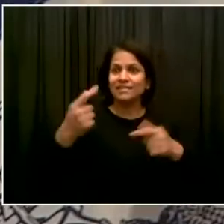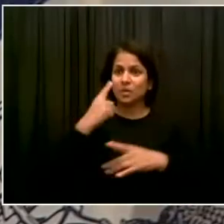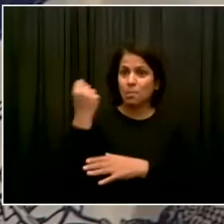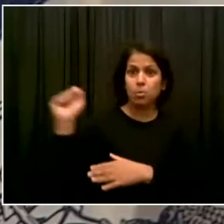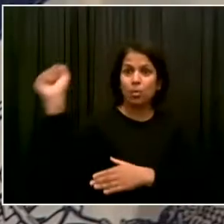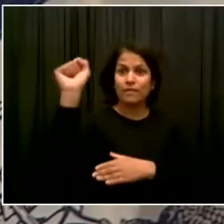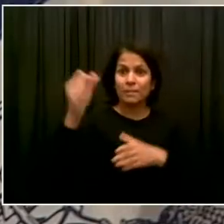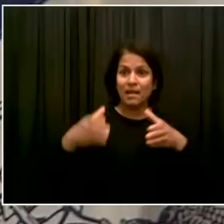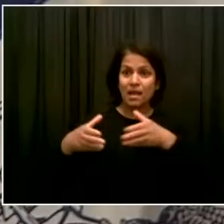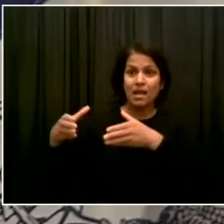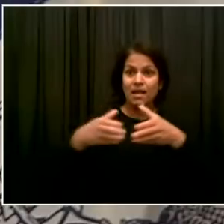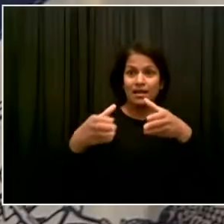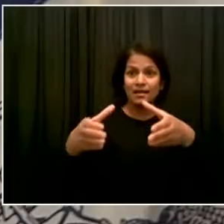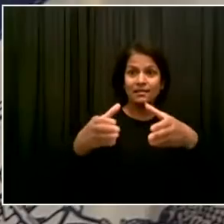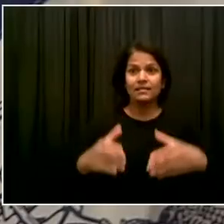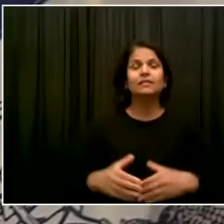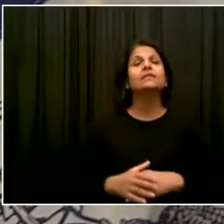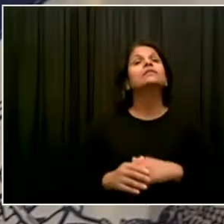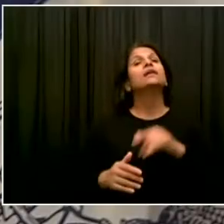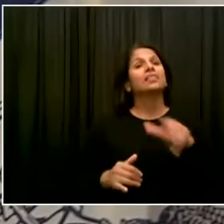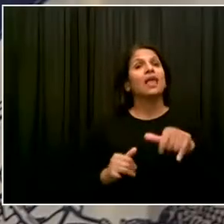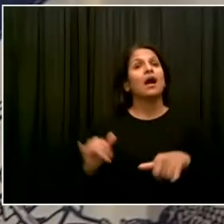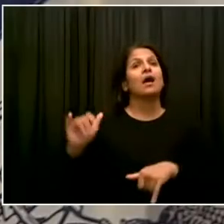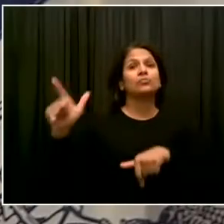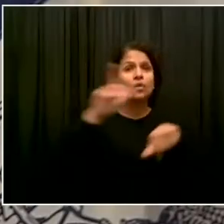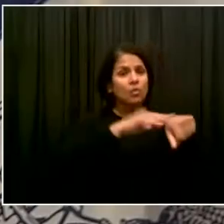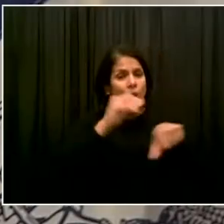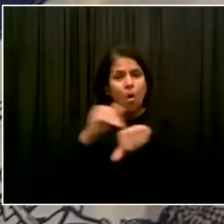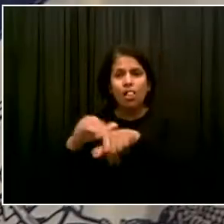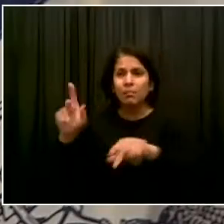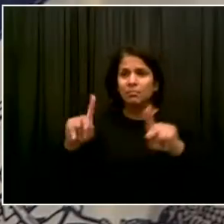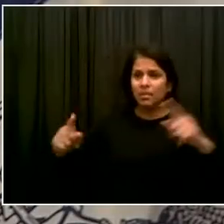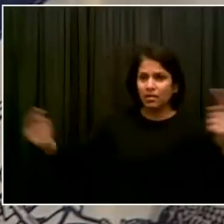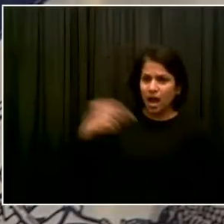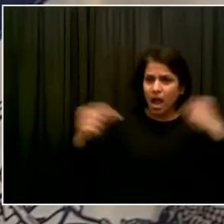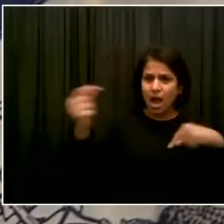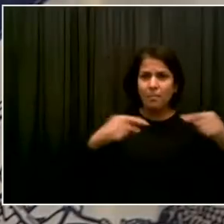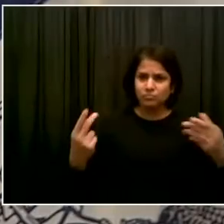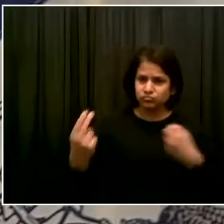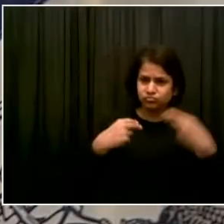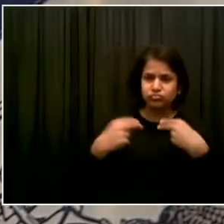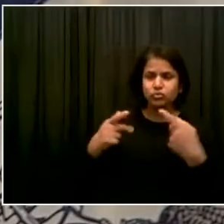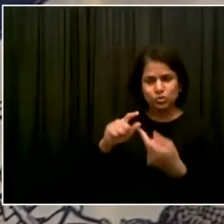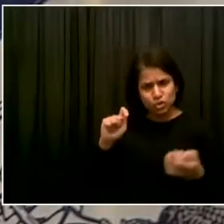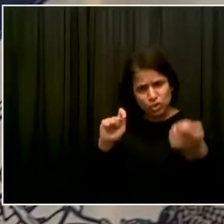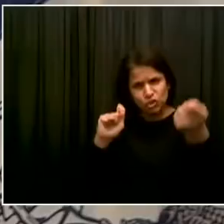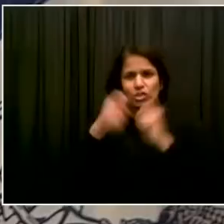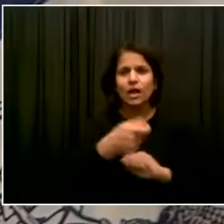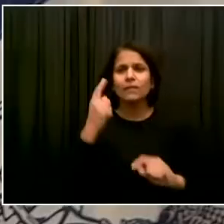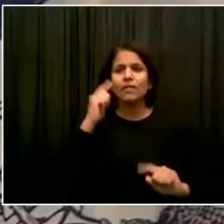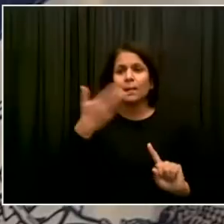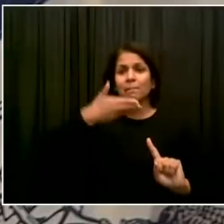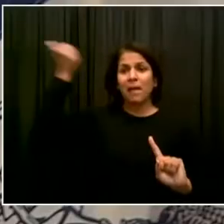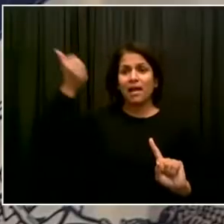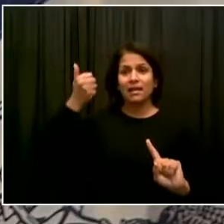ACTIVIST DOES INCLUDING NOT OLYN CALLING FOR CHANGE AND ACTING FOR